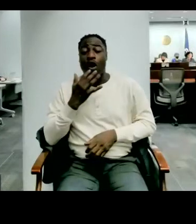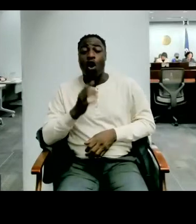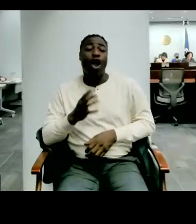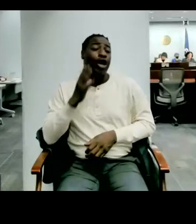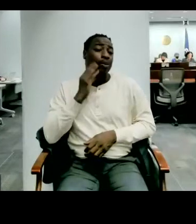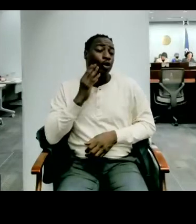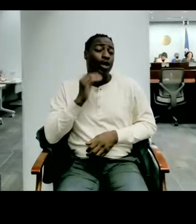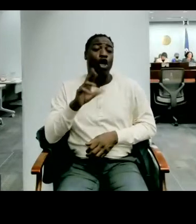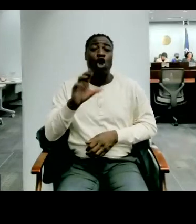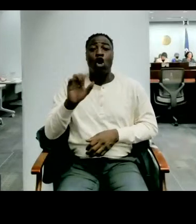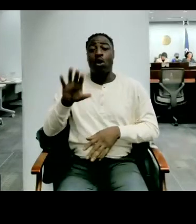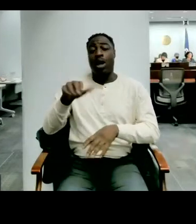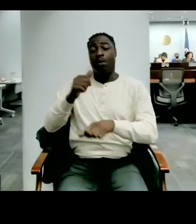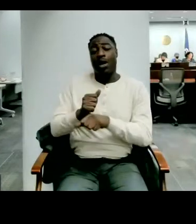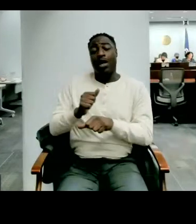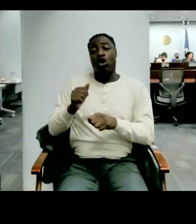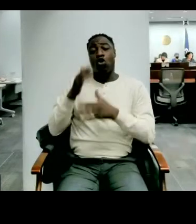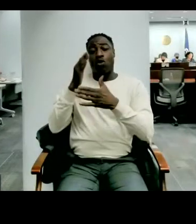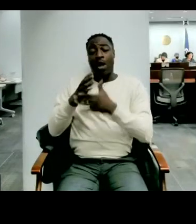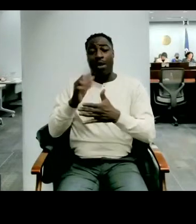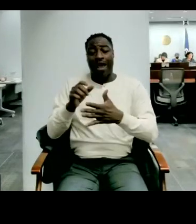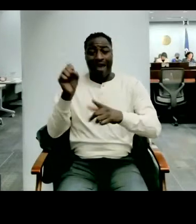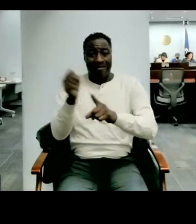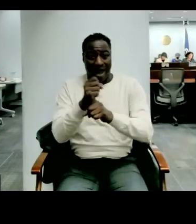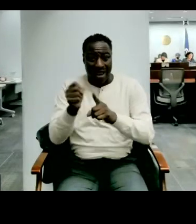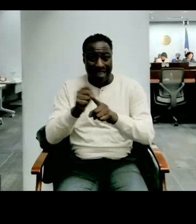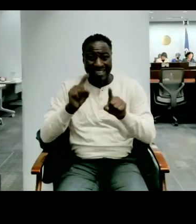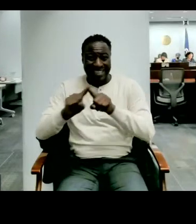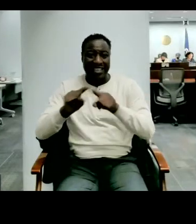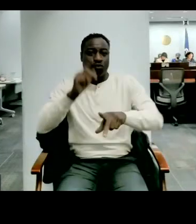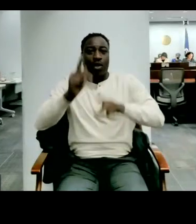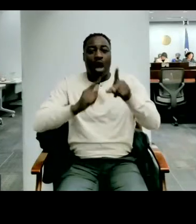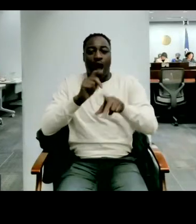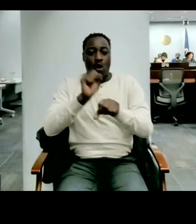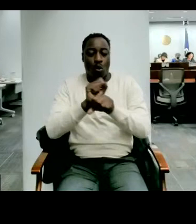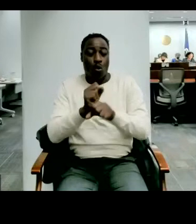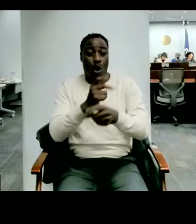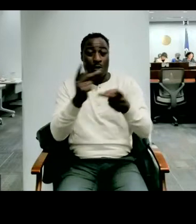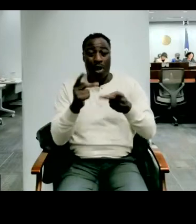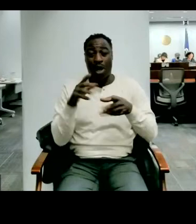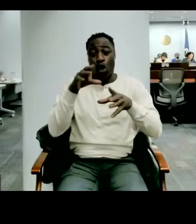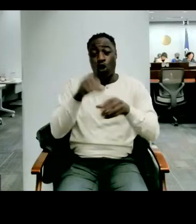race-based harassment and violence in different types of workplaces, including in individual